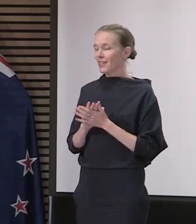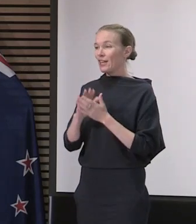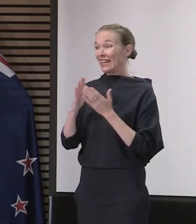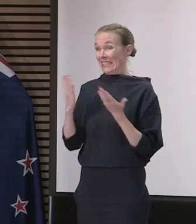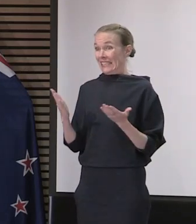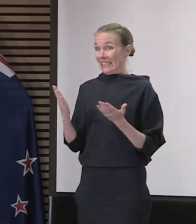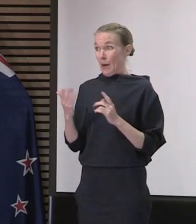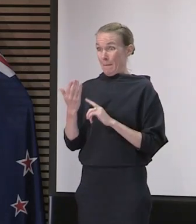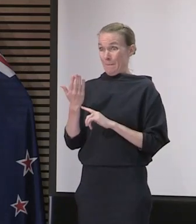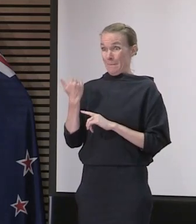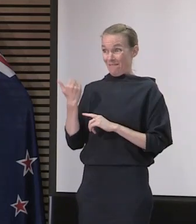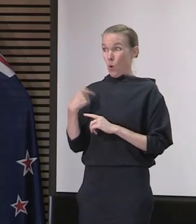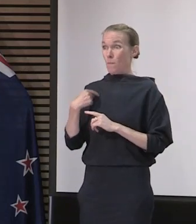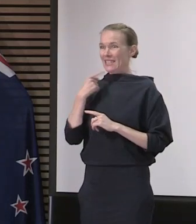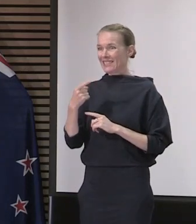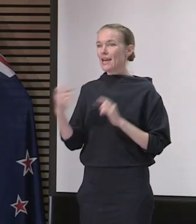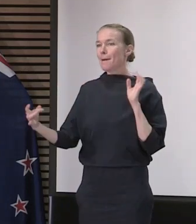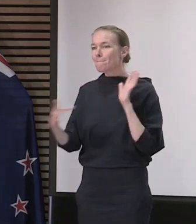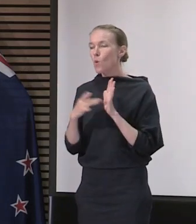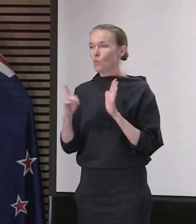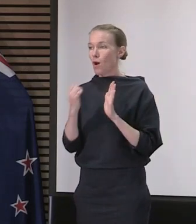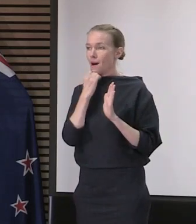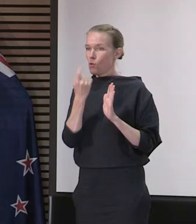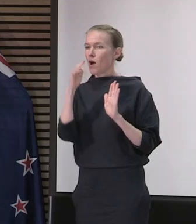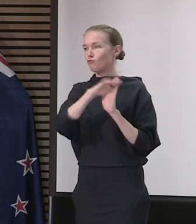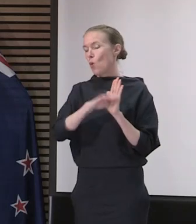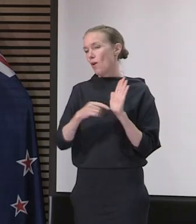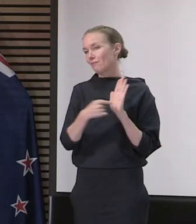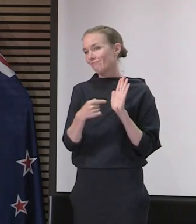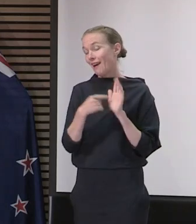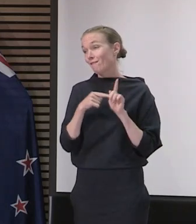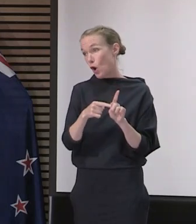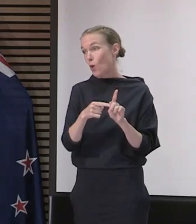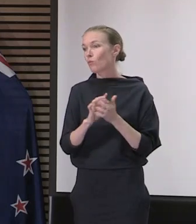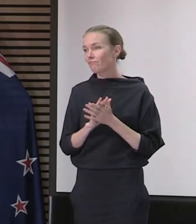No concern per se, perhaps I would just go back to my